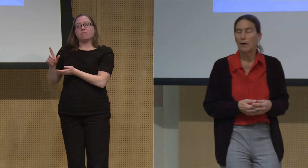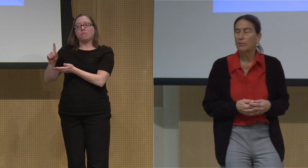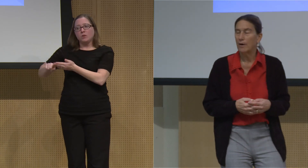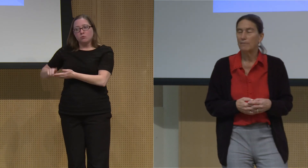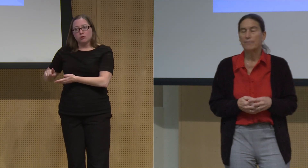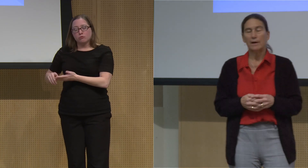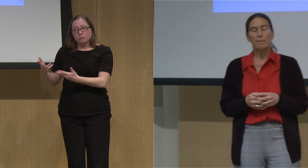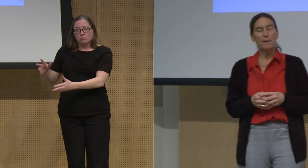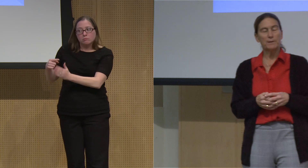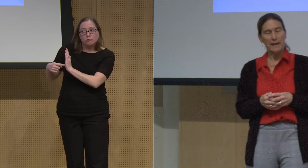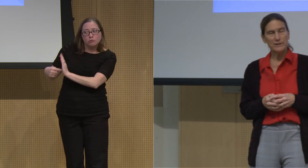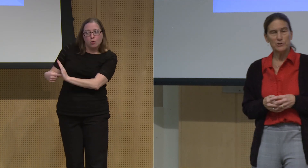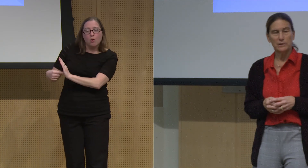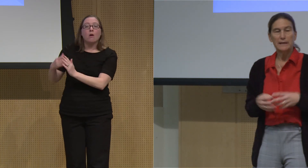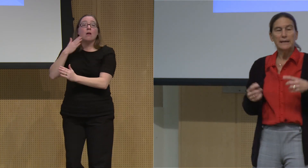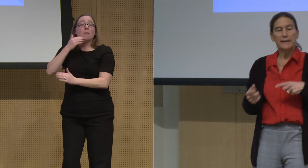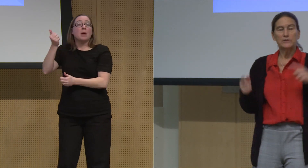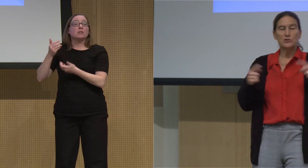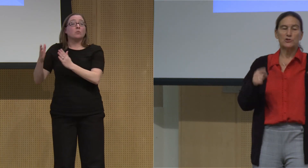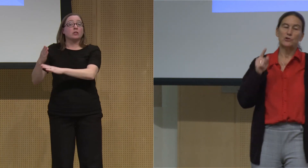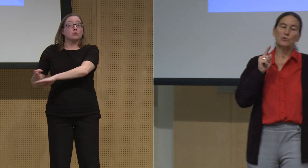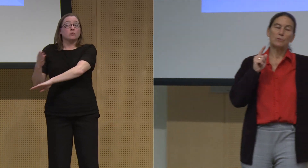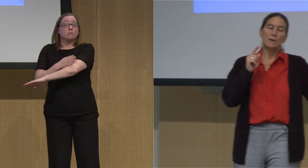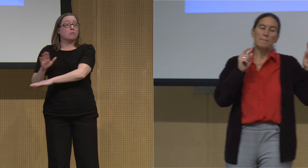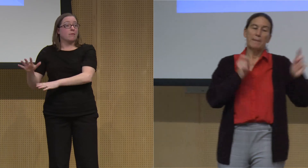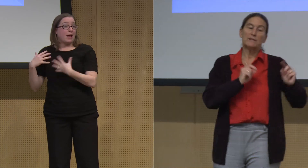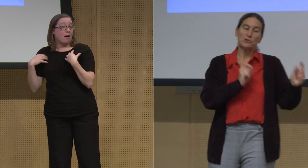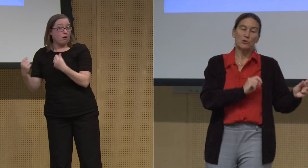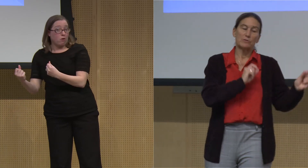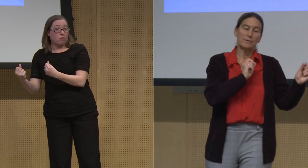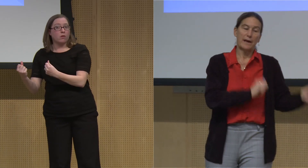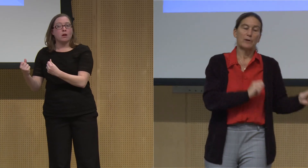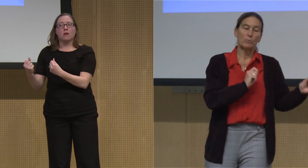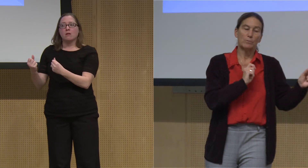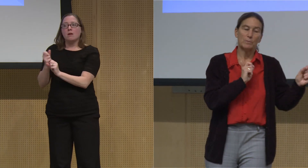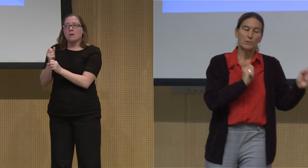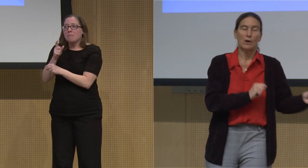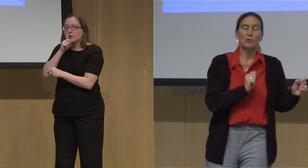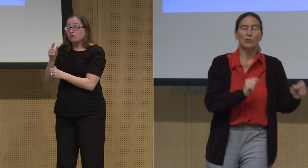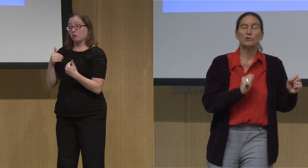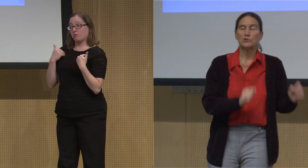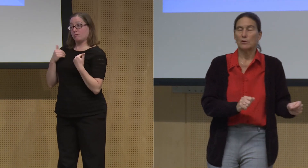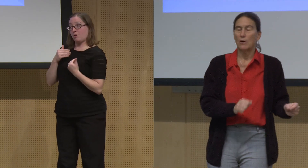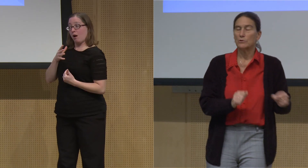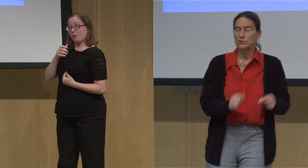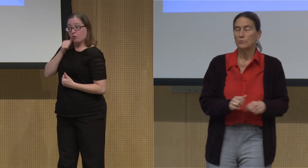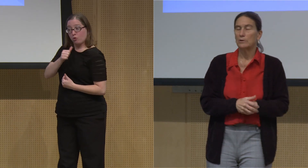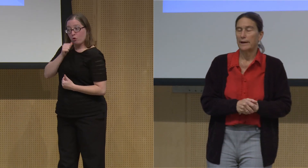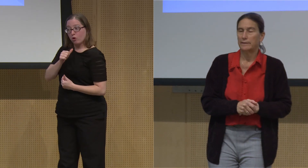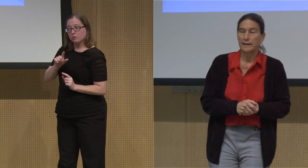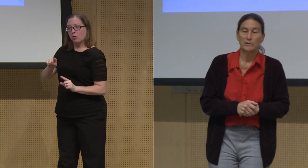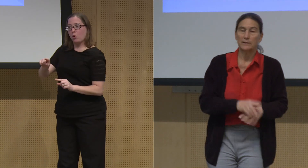OF THE POPULATION IS TO MAKE CERTAIN THAT YOUNG GIRLS GO TO SCHOOL AND GET AT LEAST